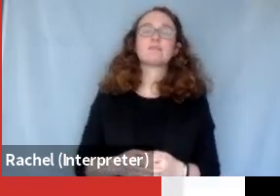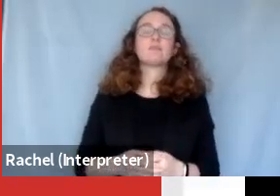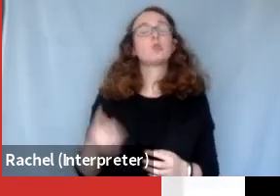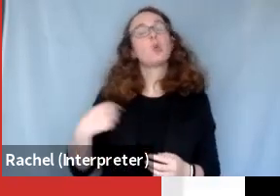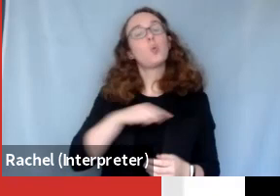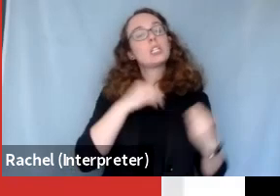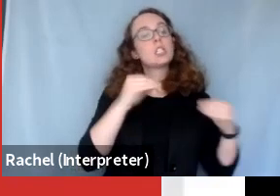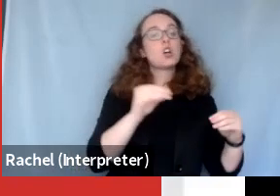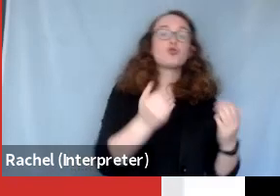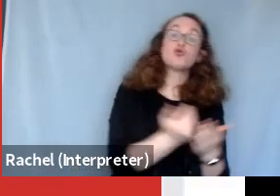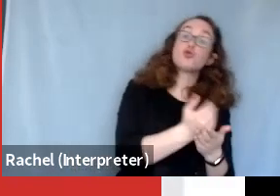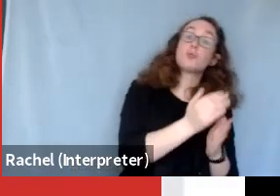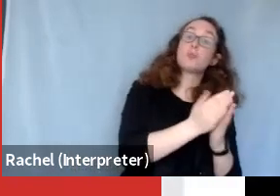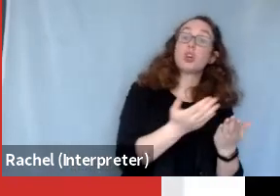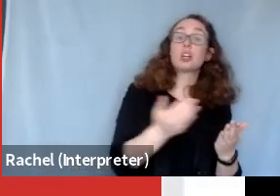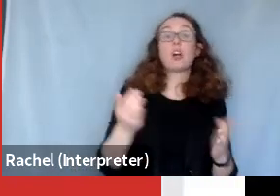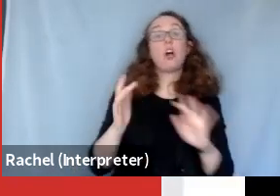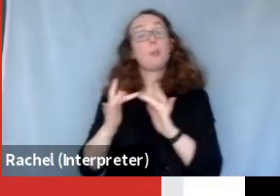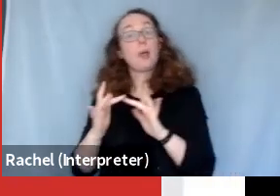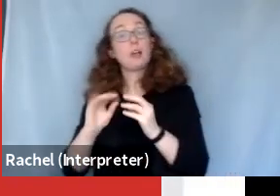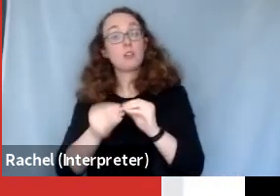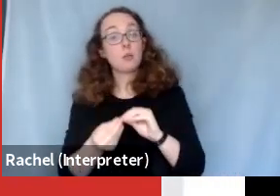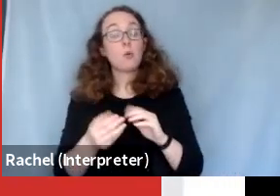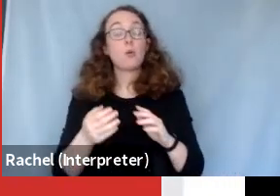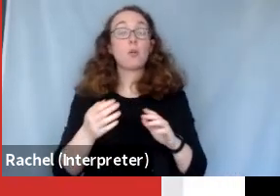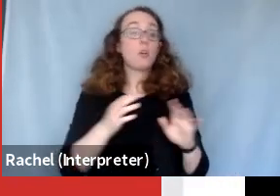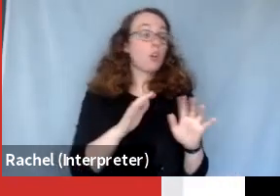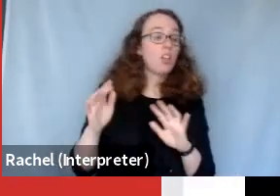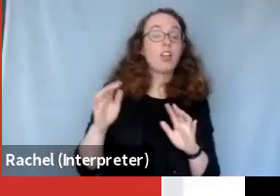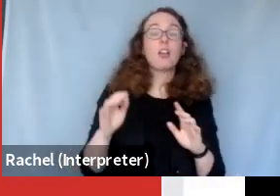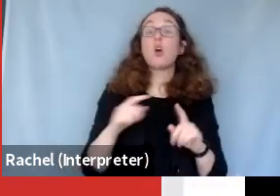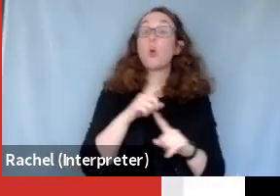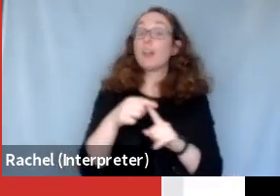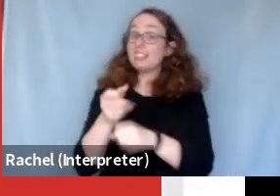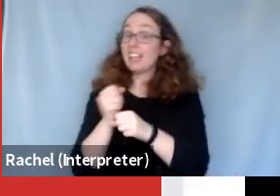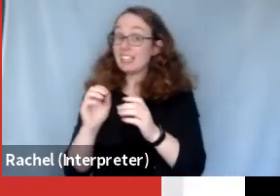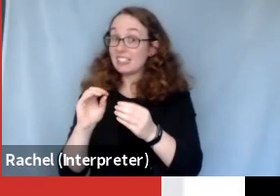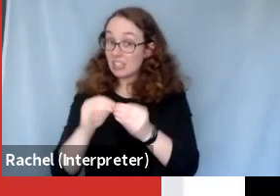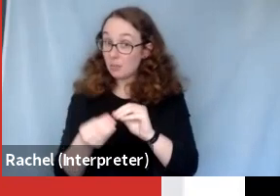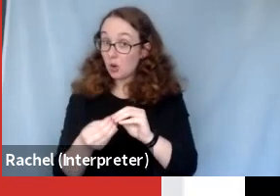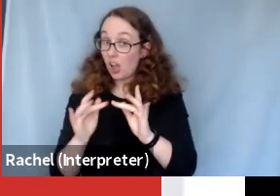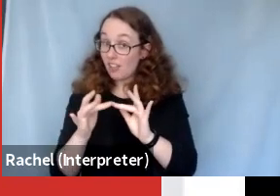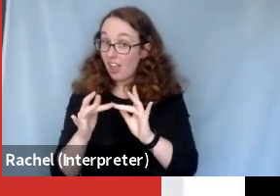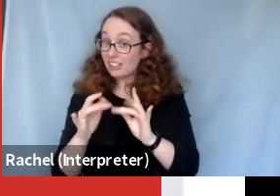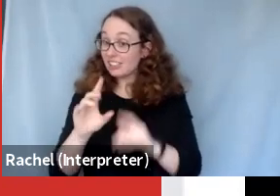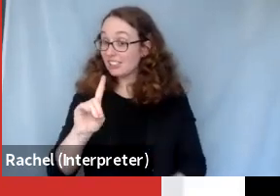digital codes and sometimes and once you initiate a digital code or open up a new book all of a sudden it's not new or the